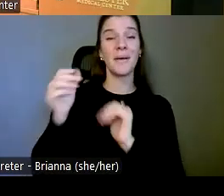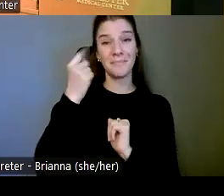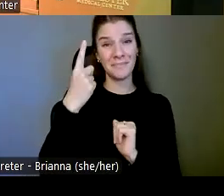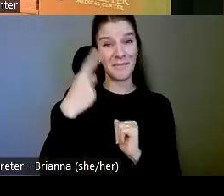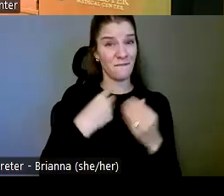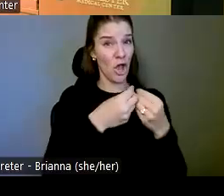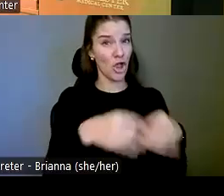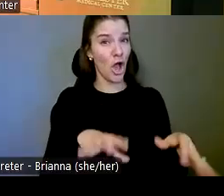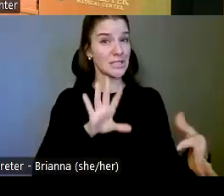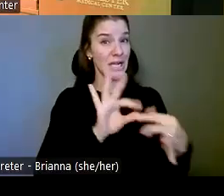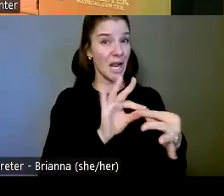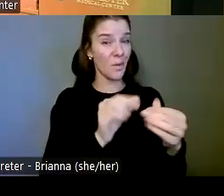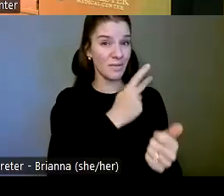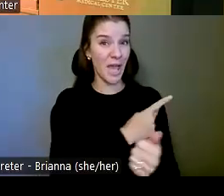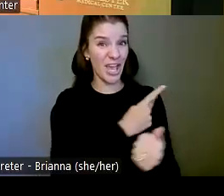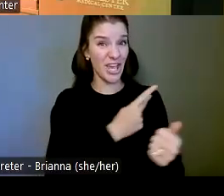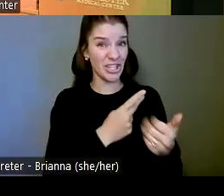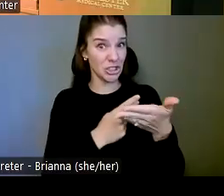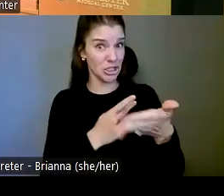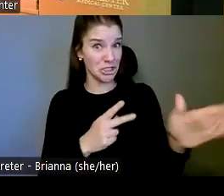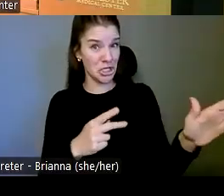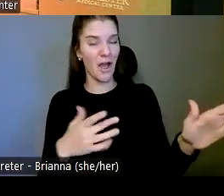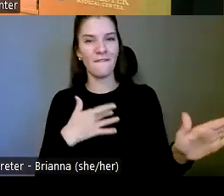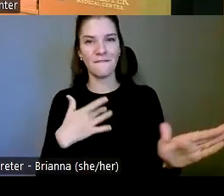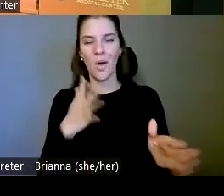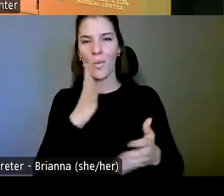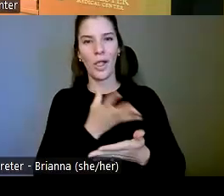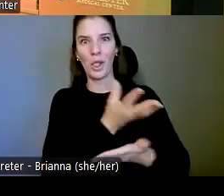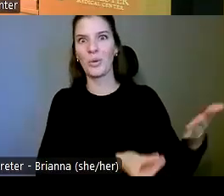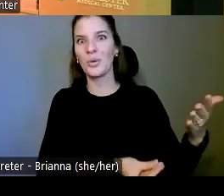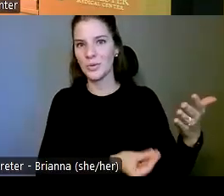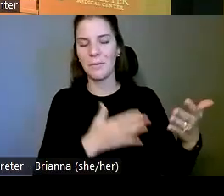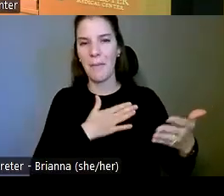of connection to patients, I really feel like I'd lose sort of some sense. So, I see patients